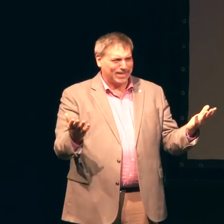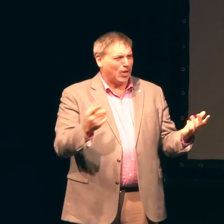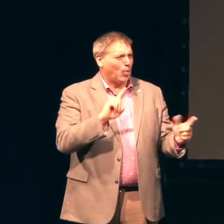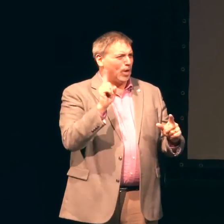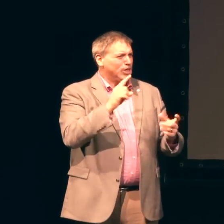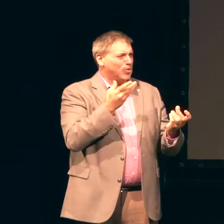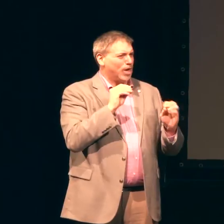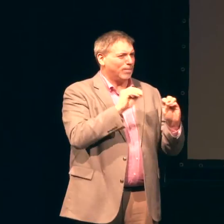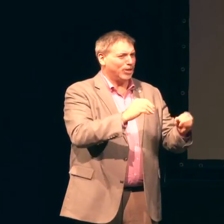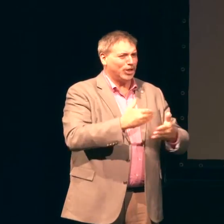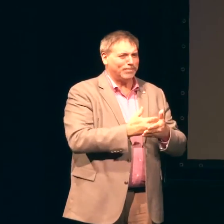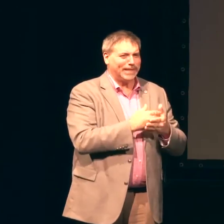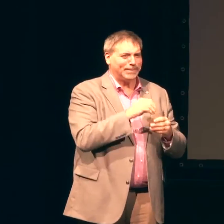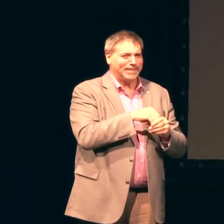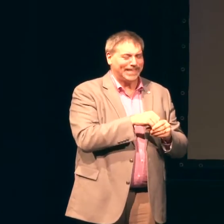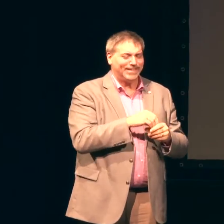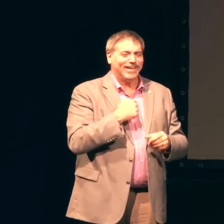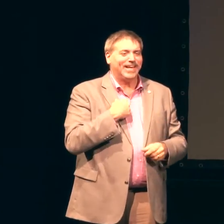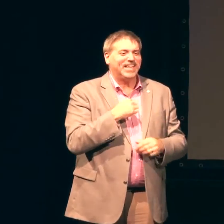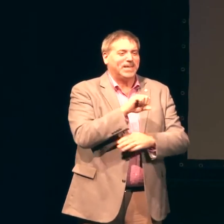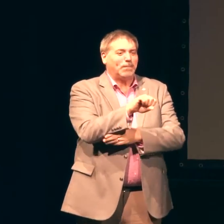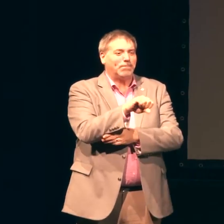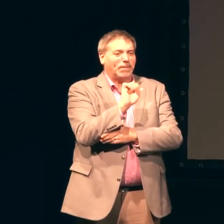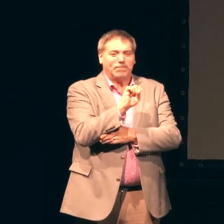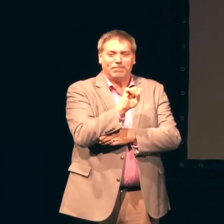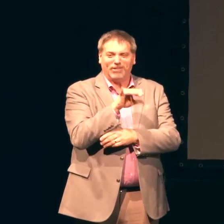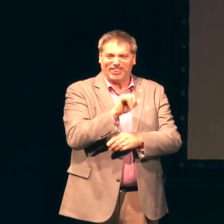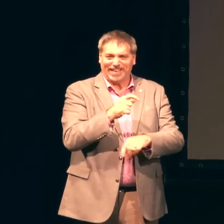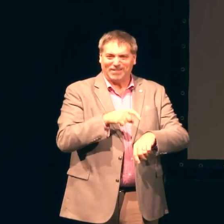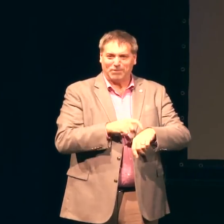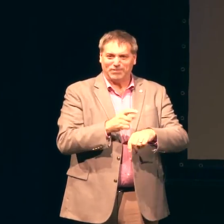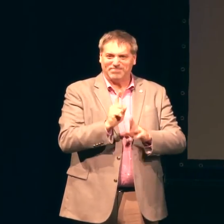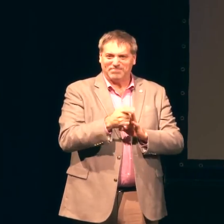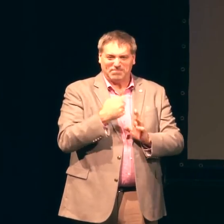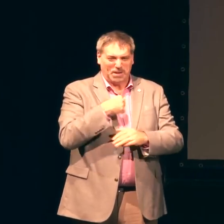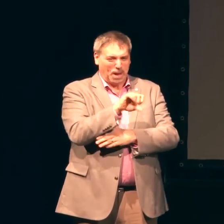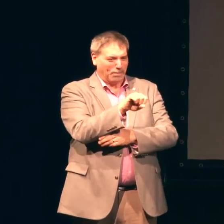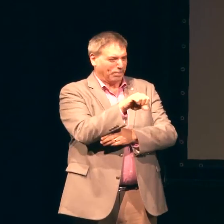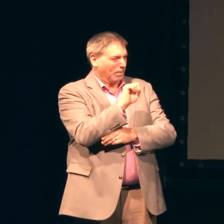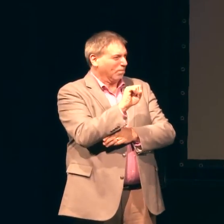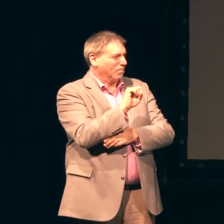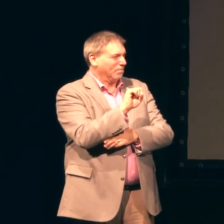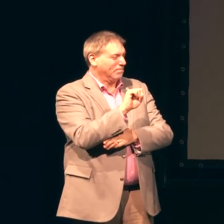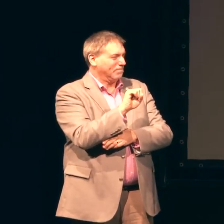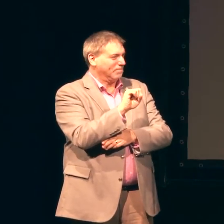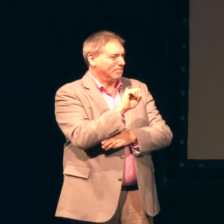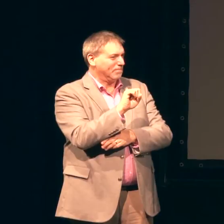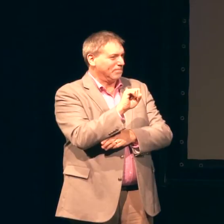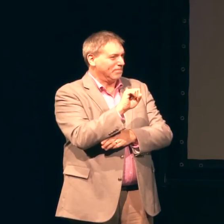negative and where would you want to put your baby? And I was taken aback at that moment.